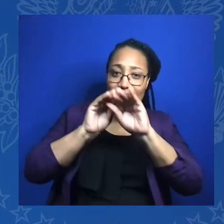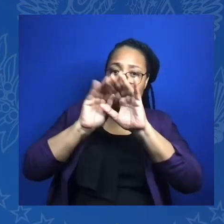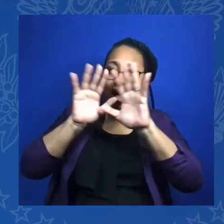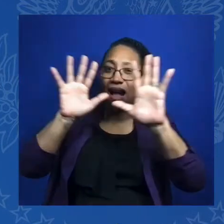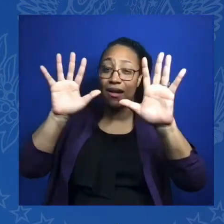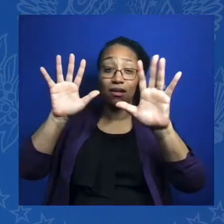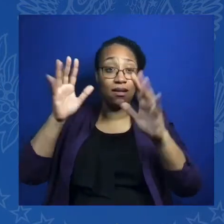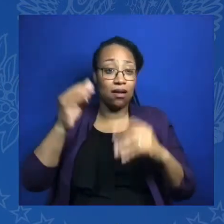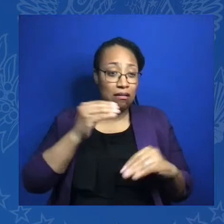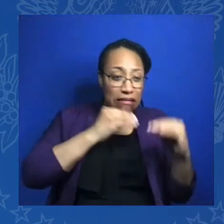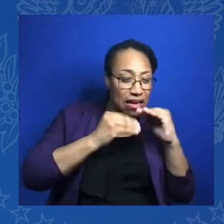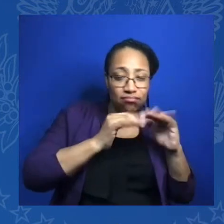Hear, hear.